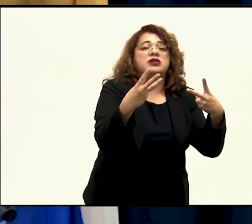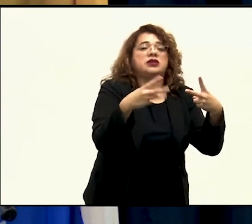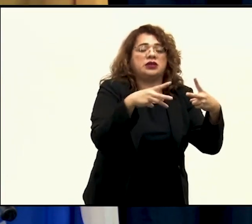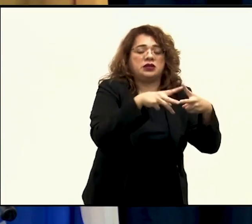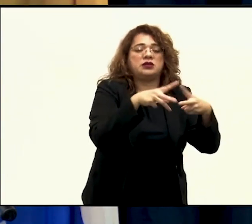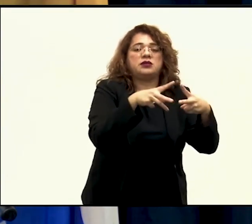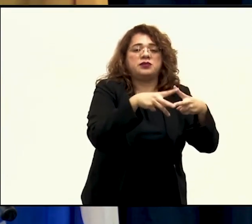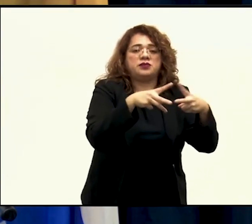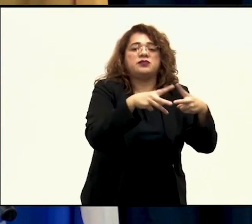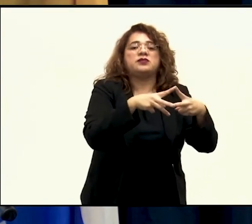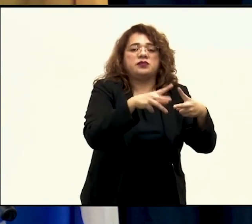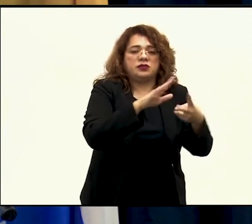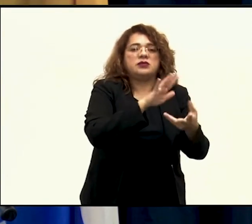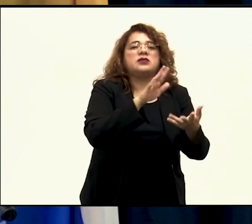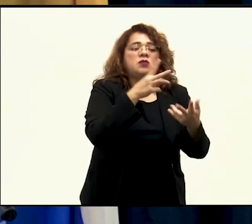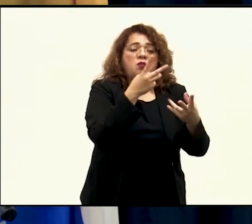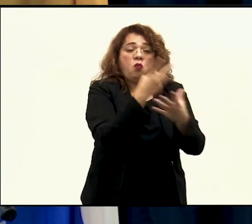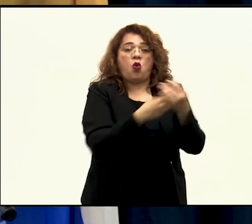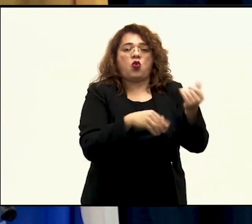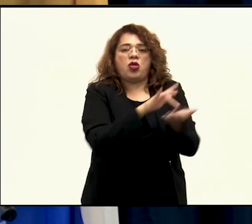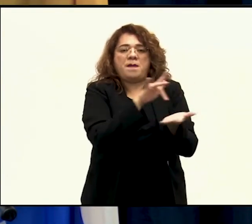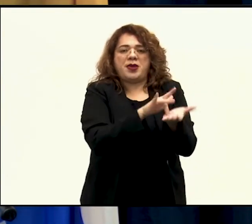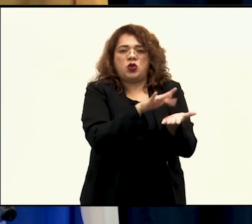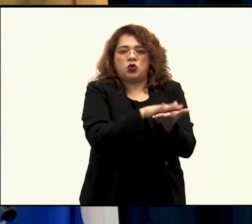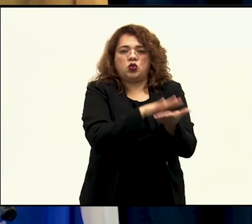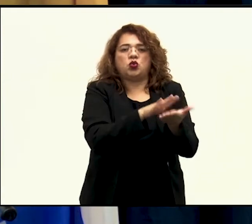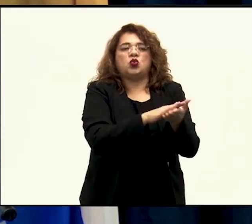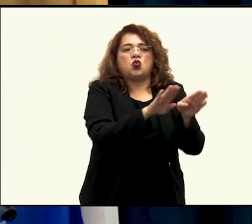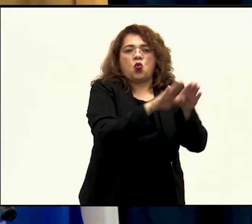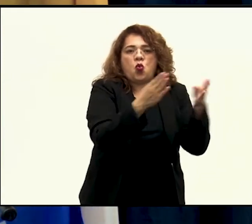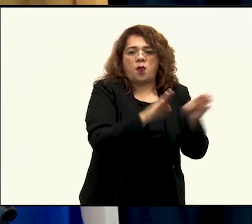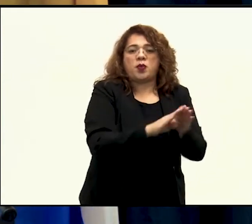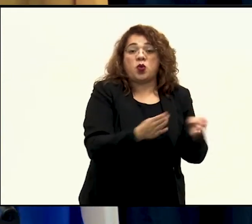Beyond, beyond that, we're looking at shifting some of these vaccination clinics.